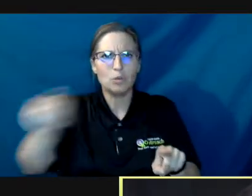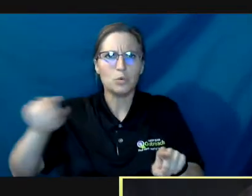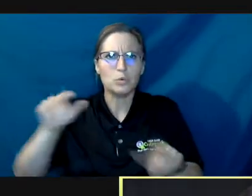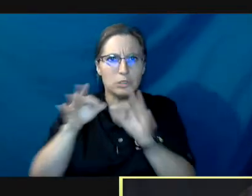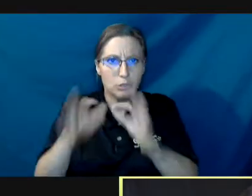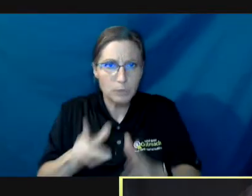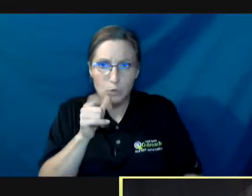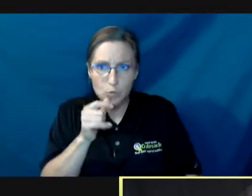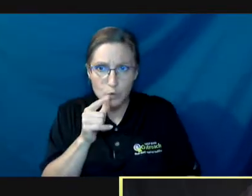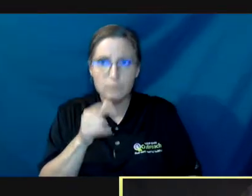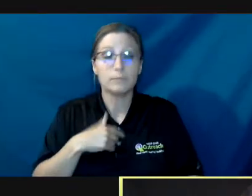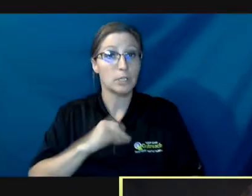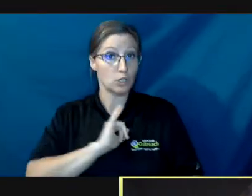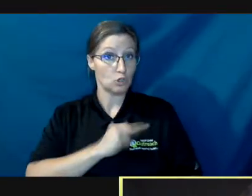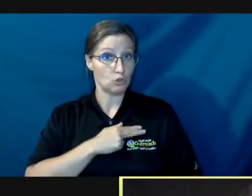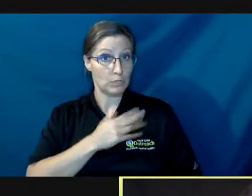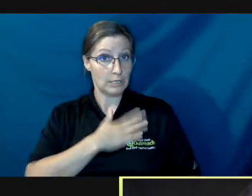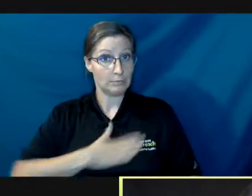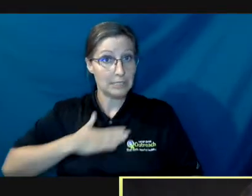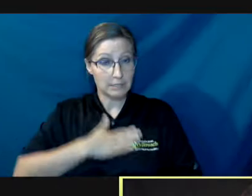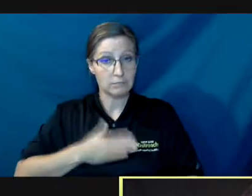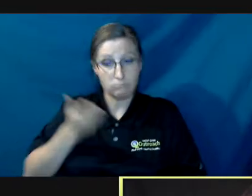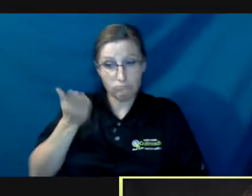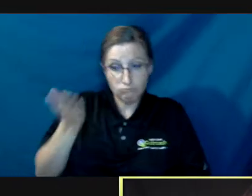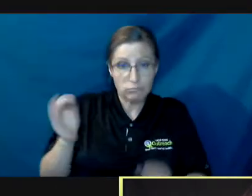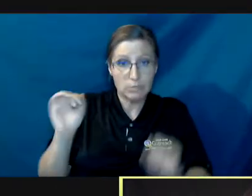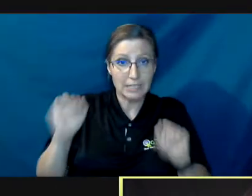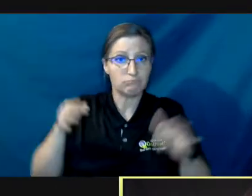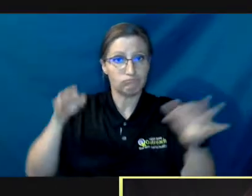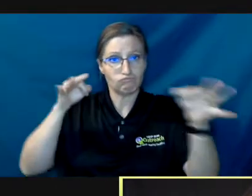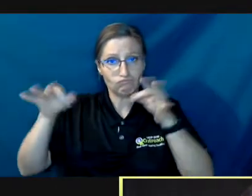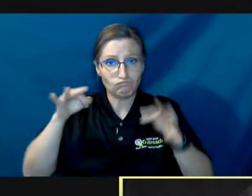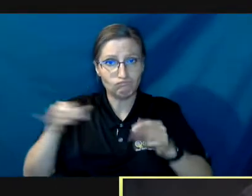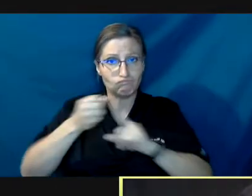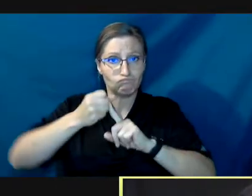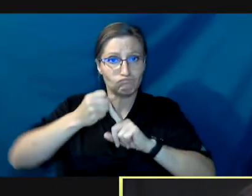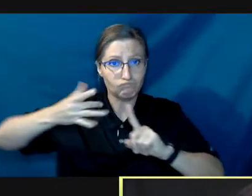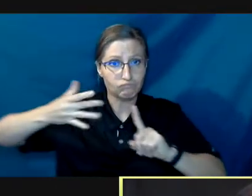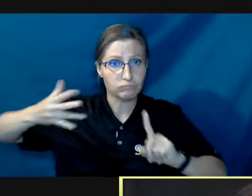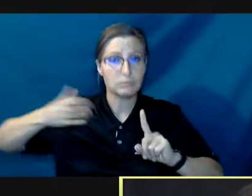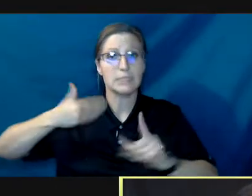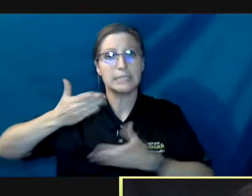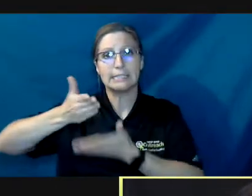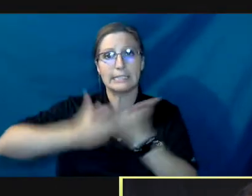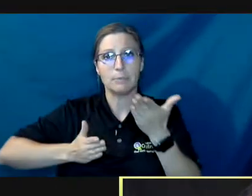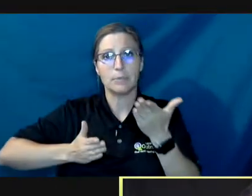So Julie, would you be able to go through some of the